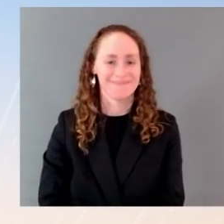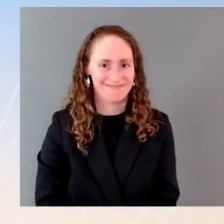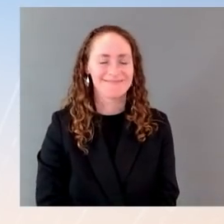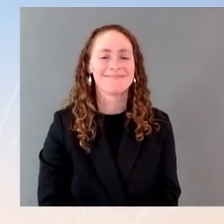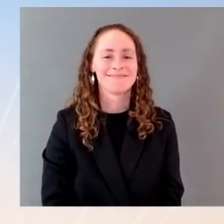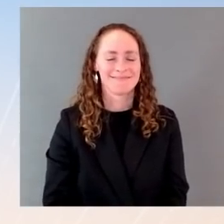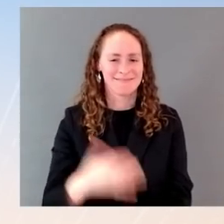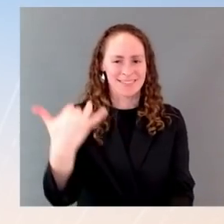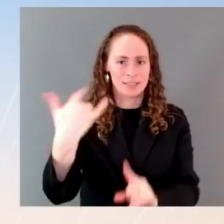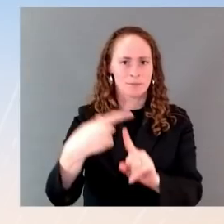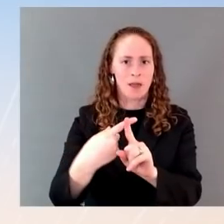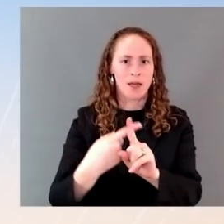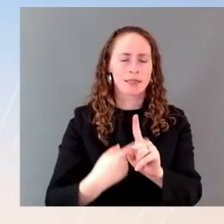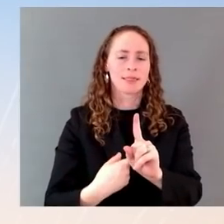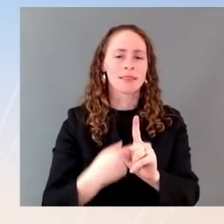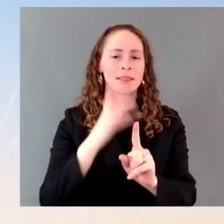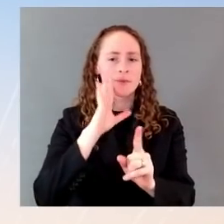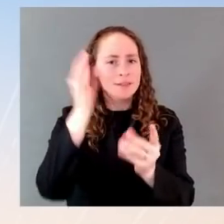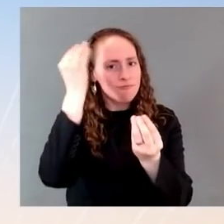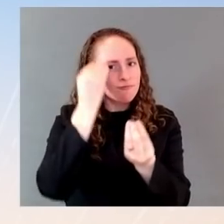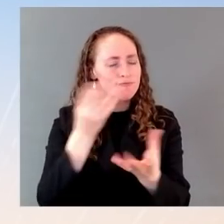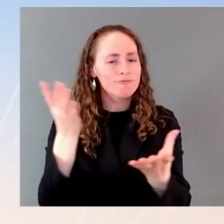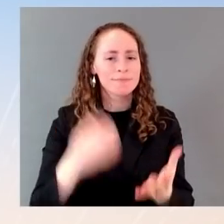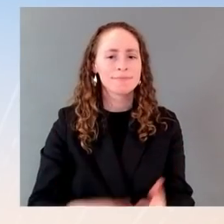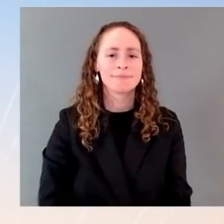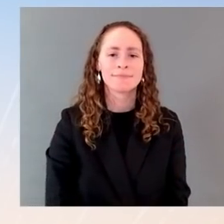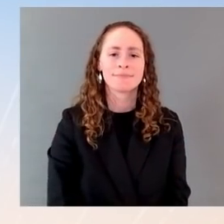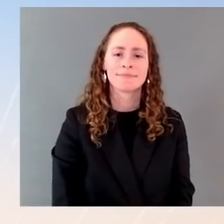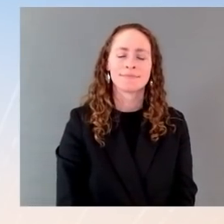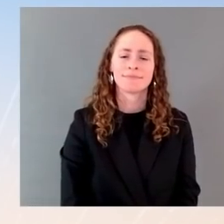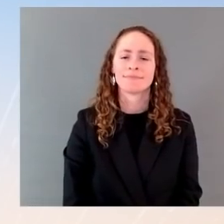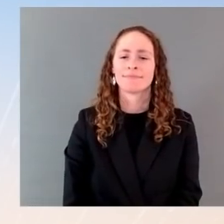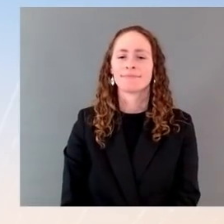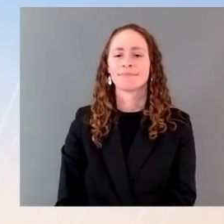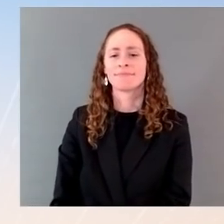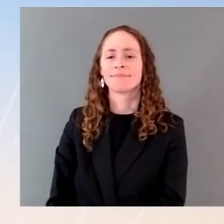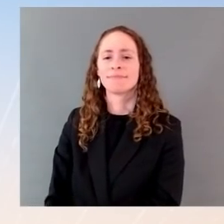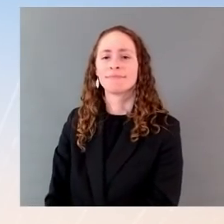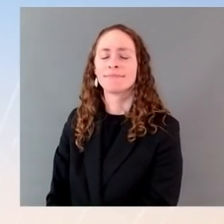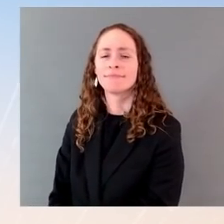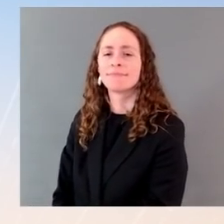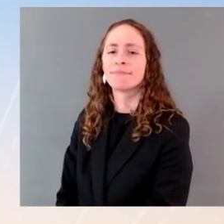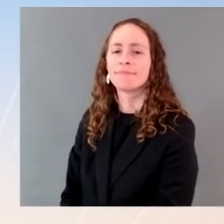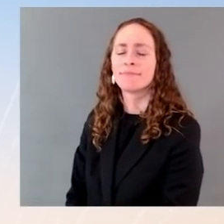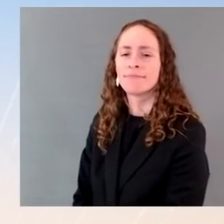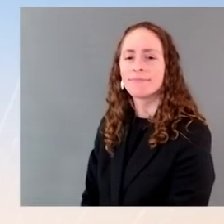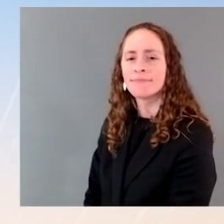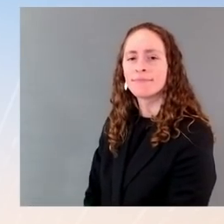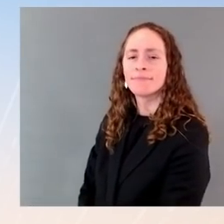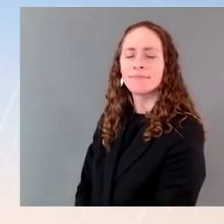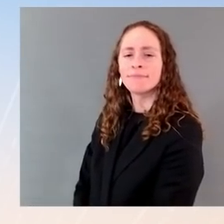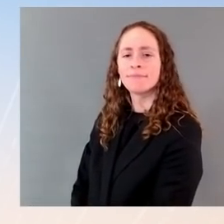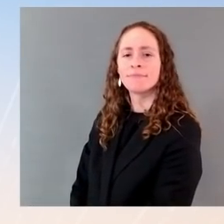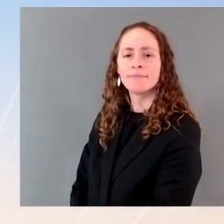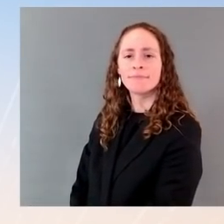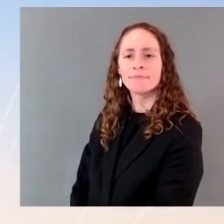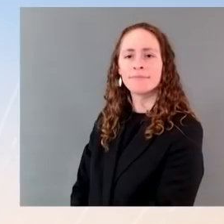of not sending a American delegation to Beijing -- Ms. Psaki: Yeah. The Press: -- for the Winter Games. You were just saying this is an example of action